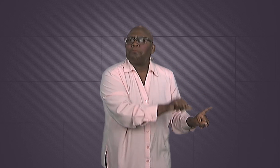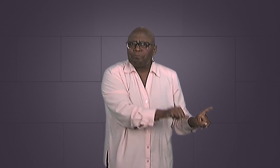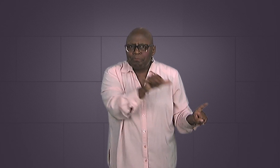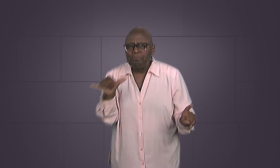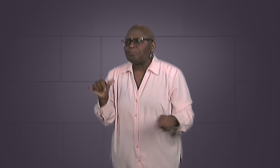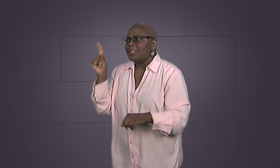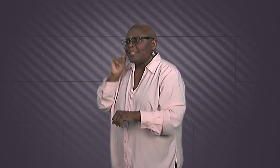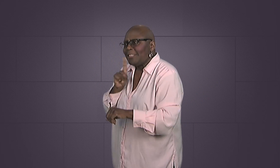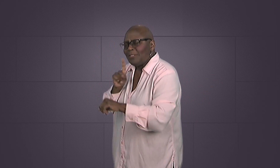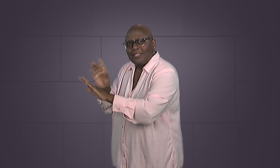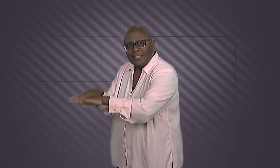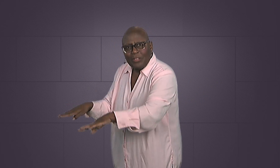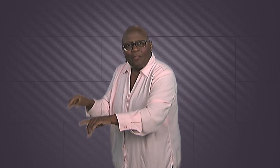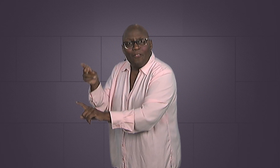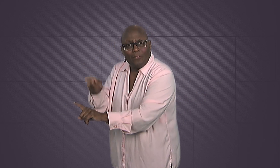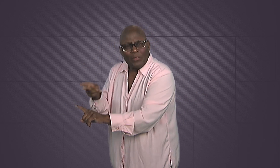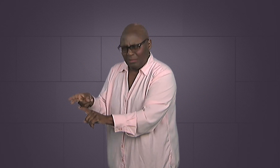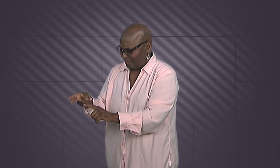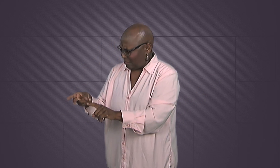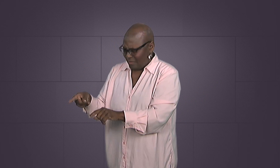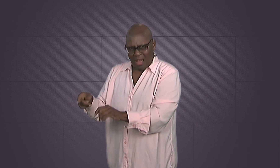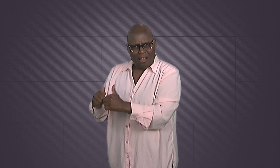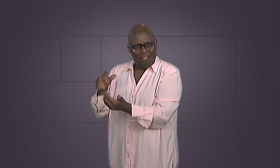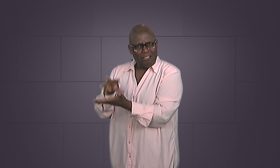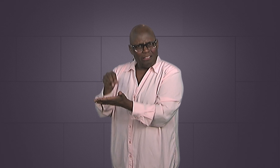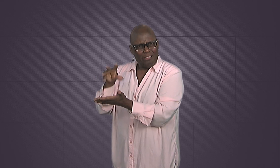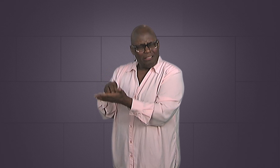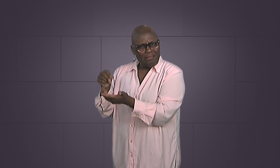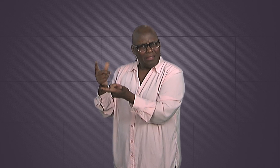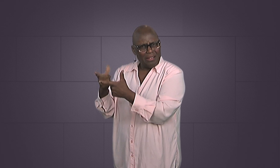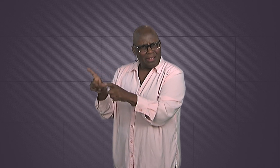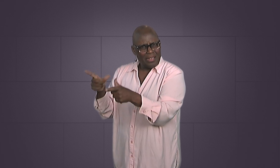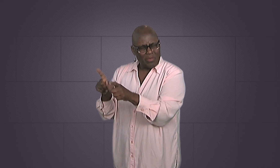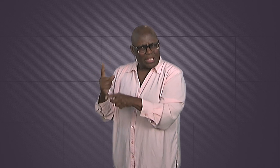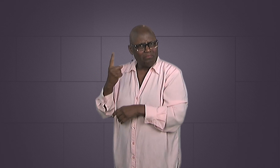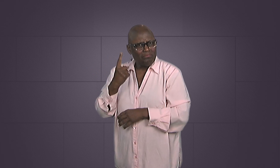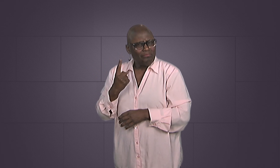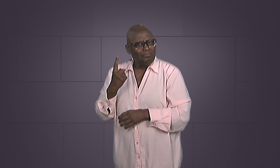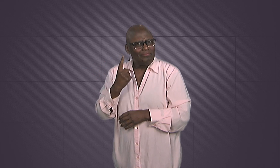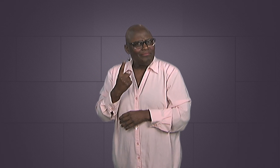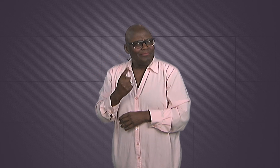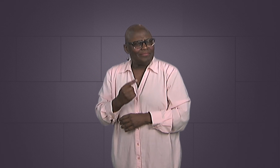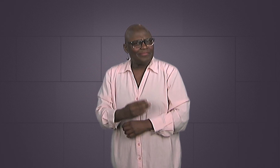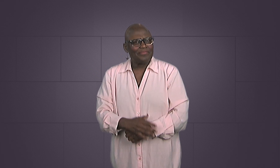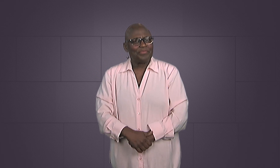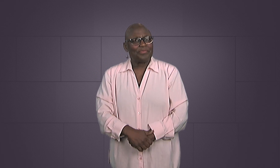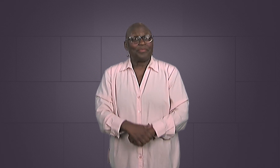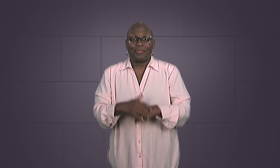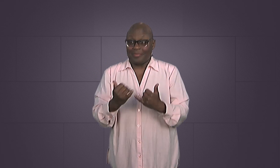who are deaf or hard of hearing, learn language.